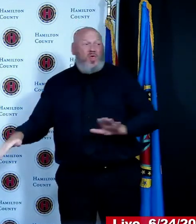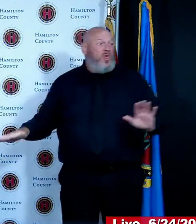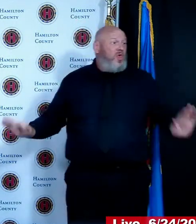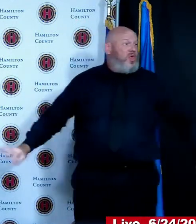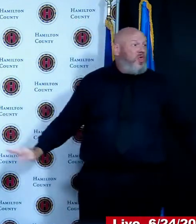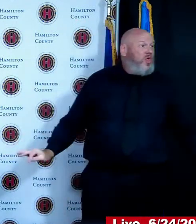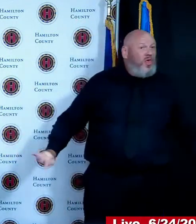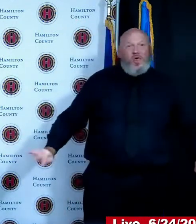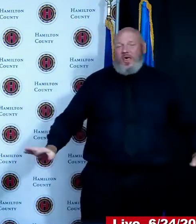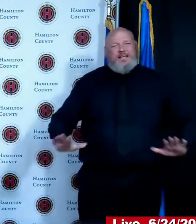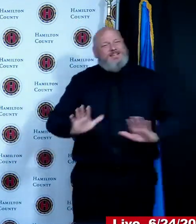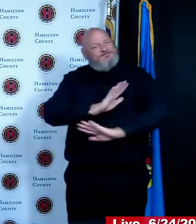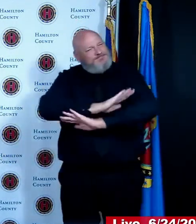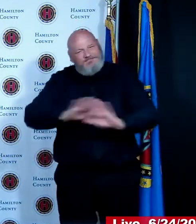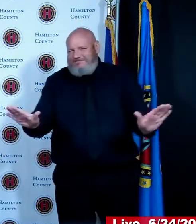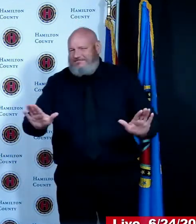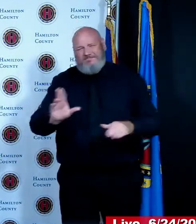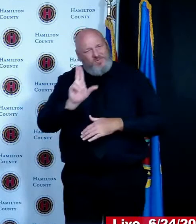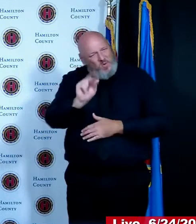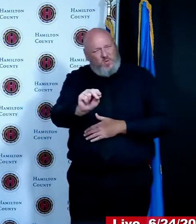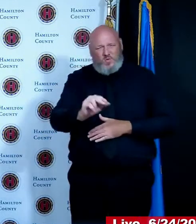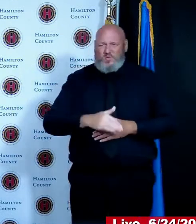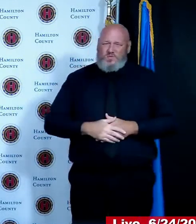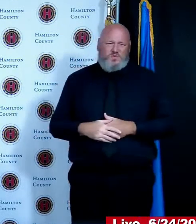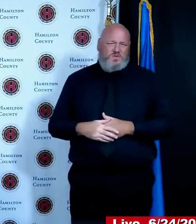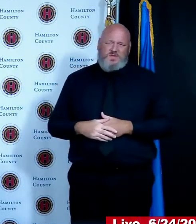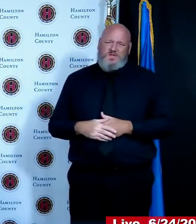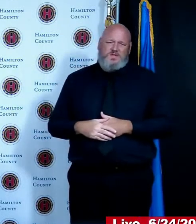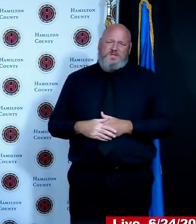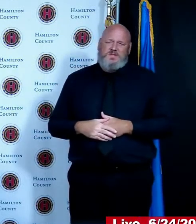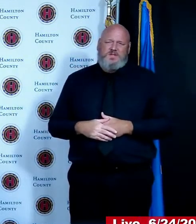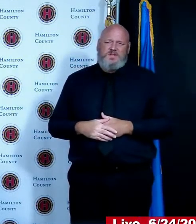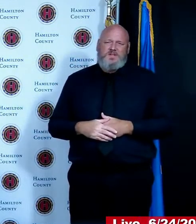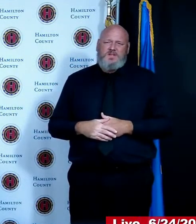but unfortunately the suspicion is that people have kind of let their guard down